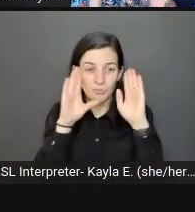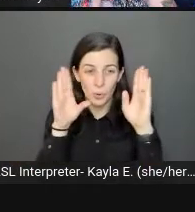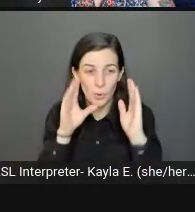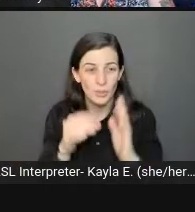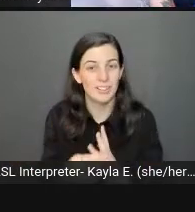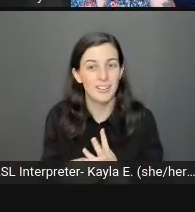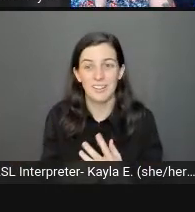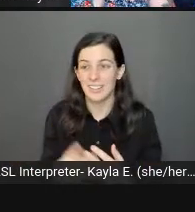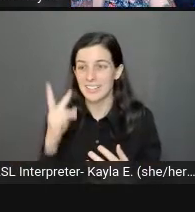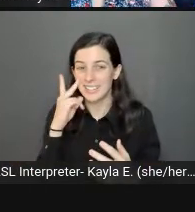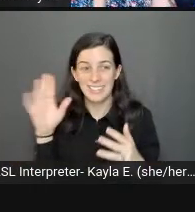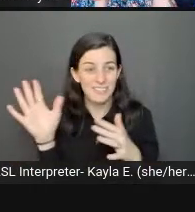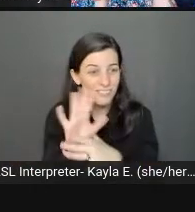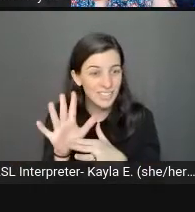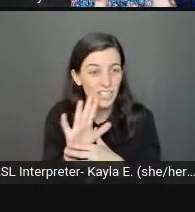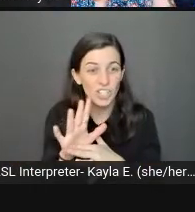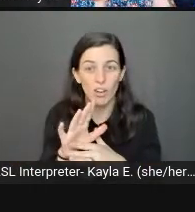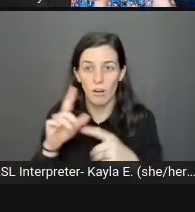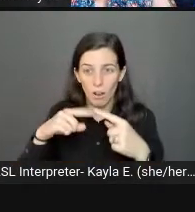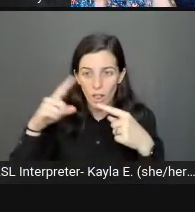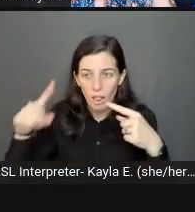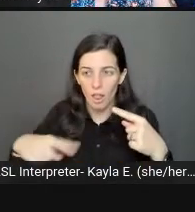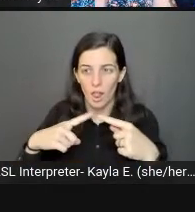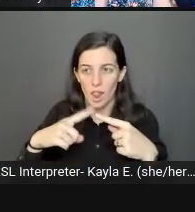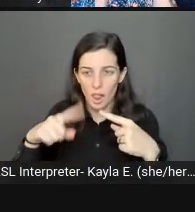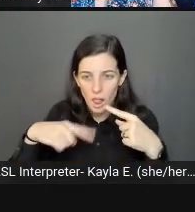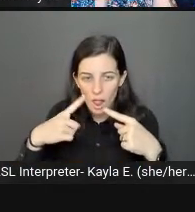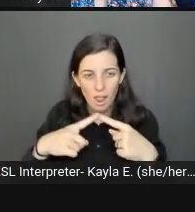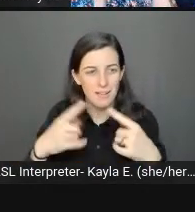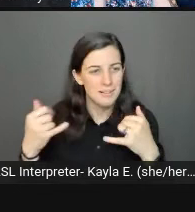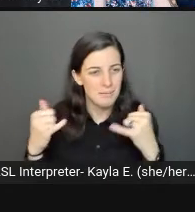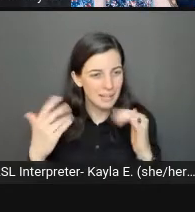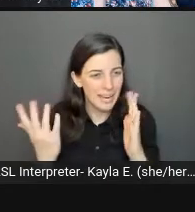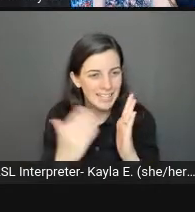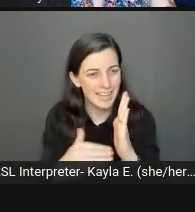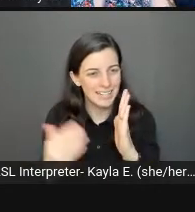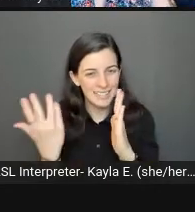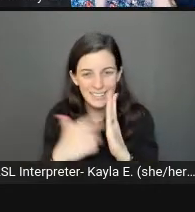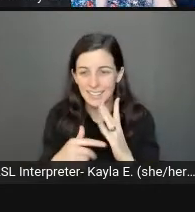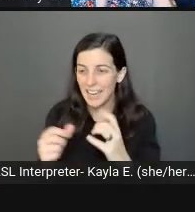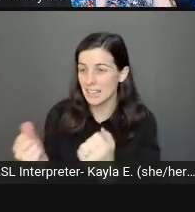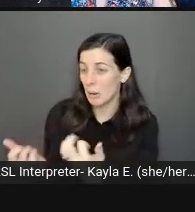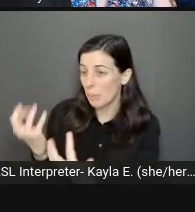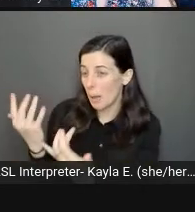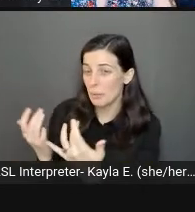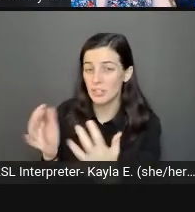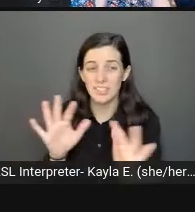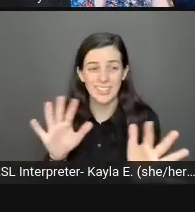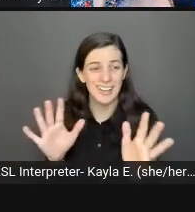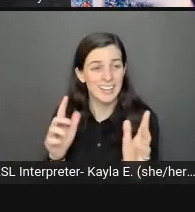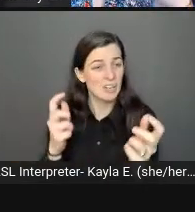and I'm seeing the bubbles in the background, and everything. It was way too distracting.